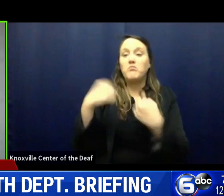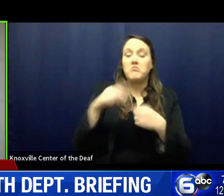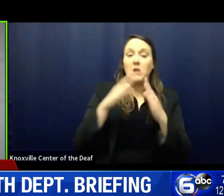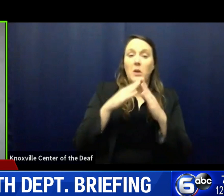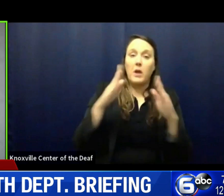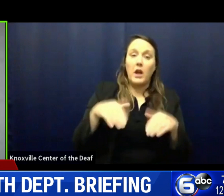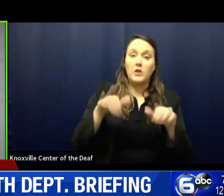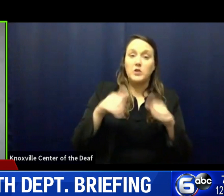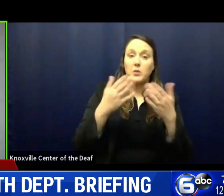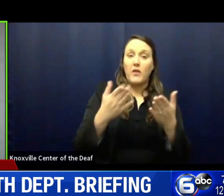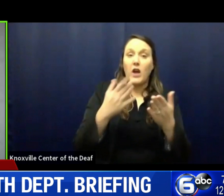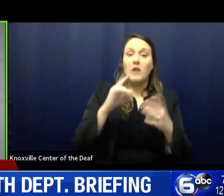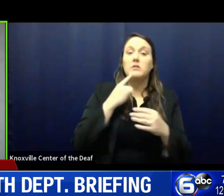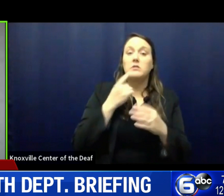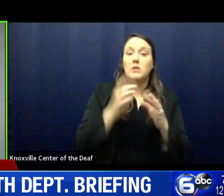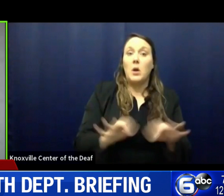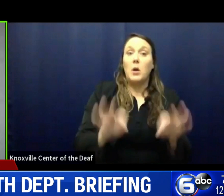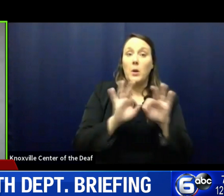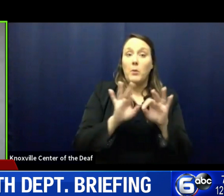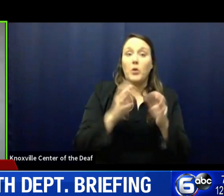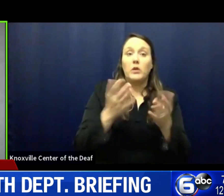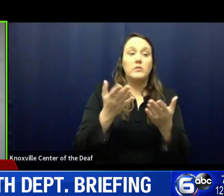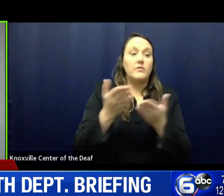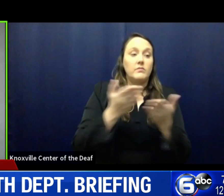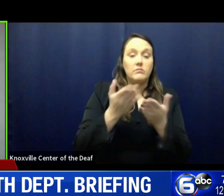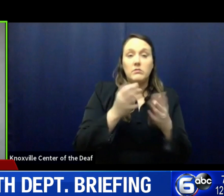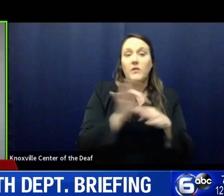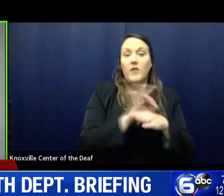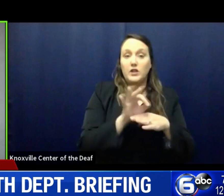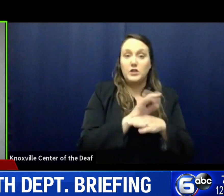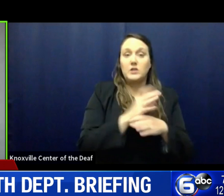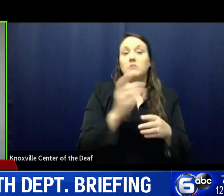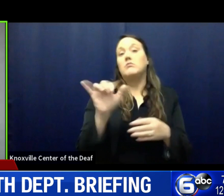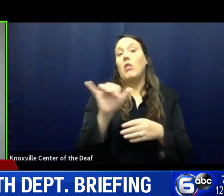RATHER THAN MONDAY, WEDNESDAY AND FRIDAY AND AT NOON RATHER LET'S GO NOW LIVE TO THE BRIEFING THAT IS UNDERWAY VIA ZOOM.